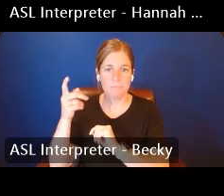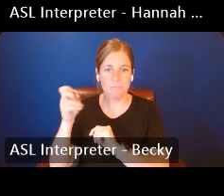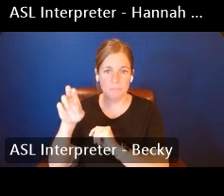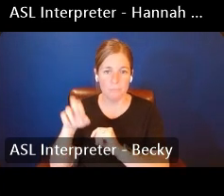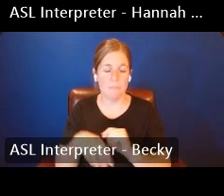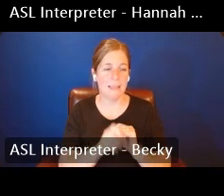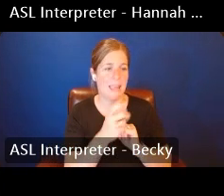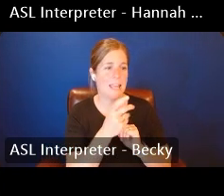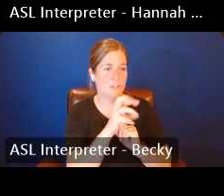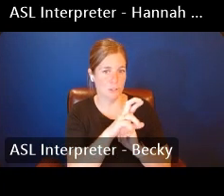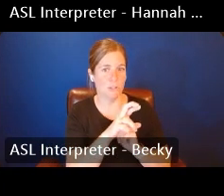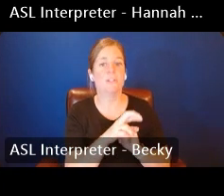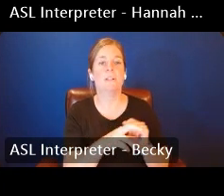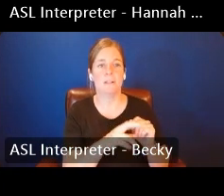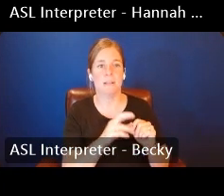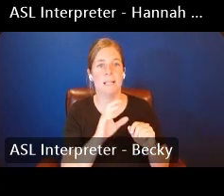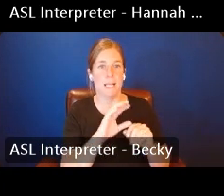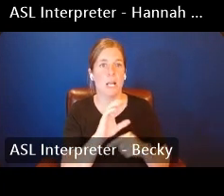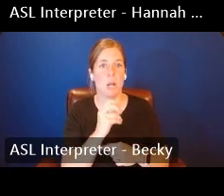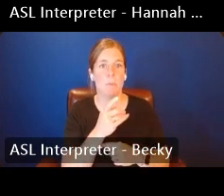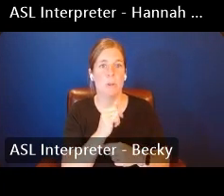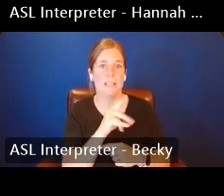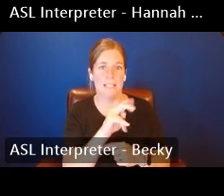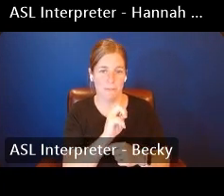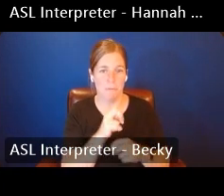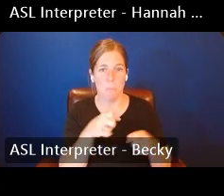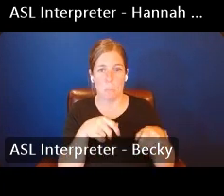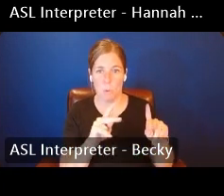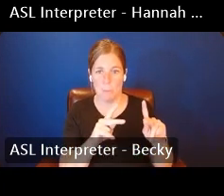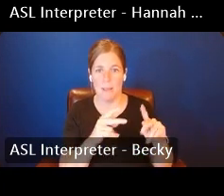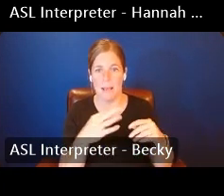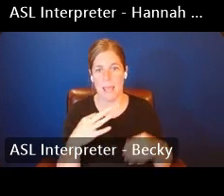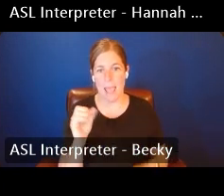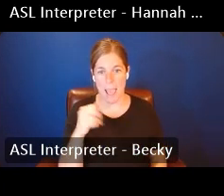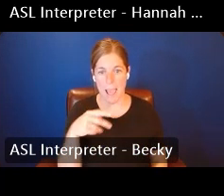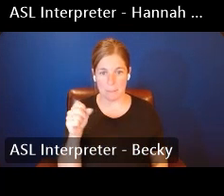Map of cumulative impacts for permit applications.document. So that's probably a good example